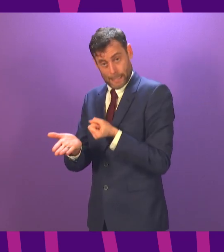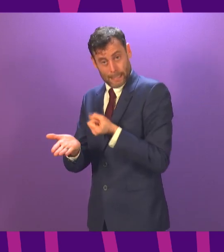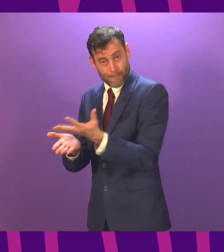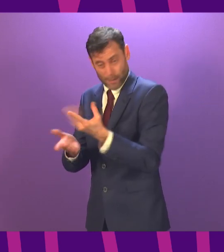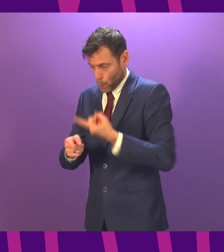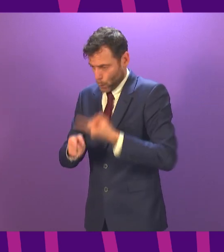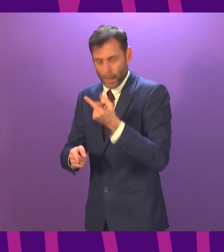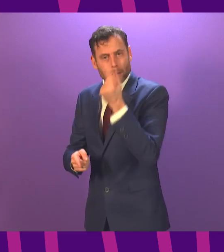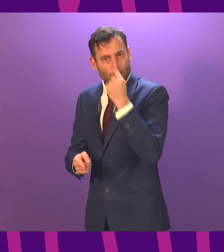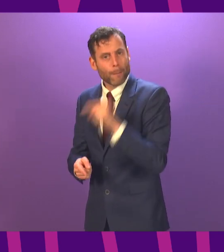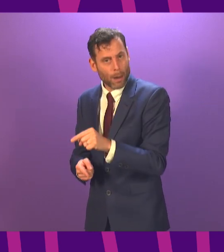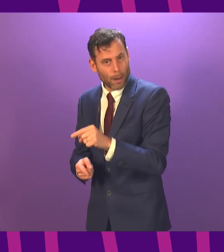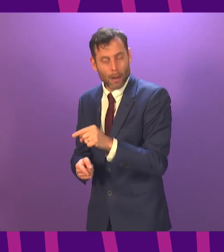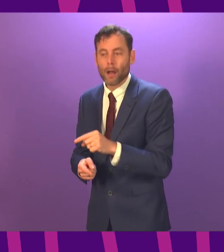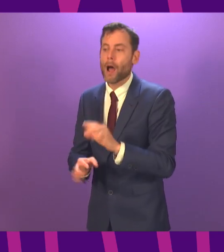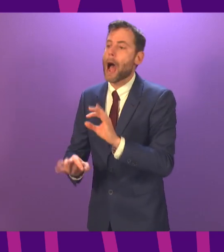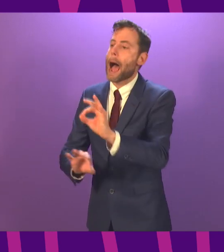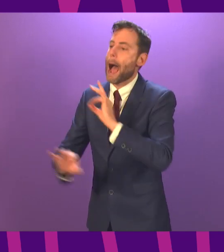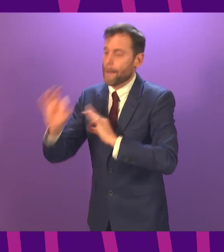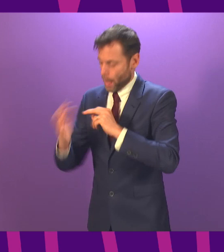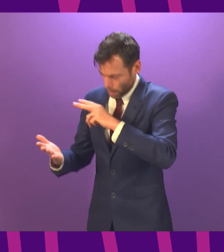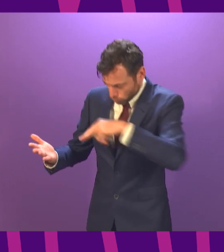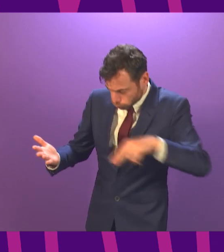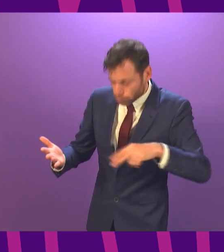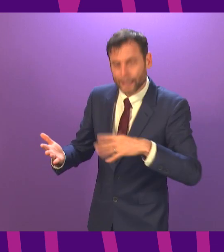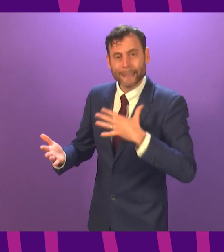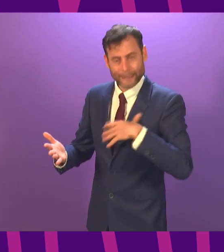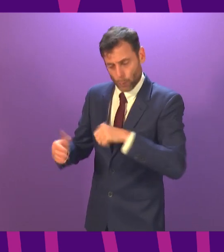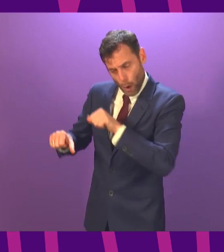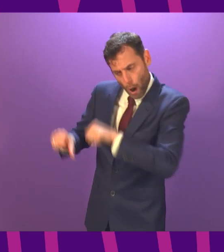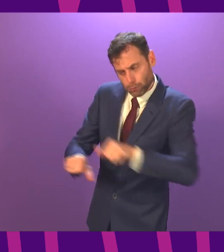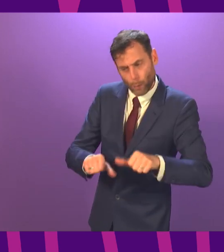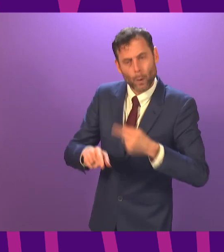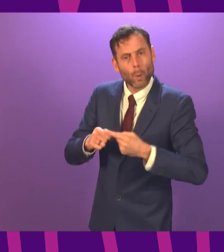to seek to speed up the process as much as possible. Many of those grant-funding schemes